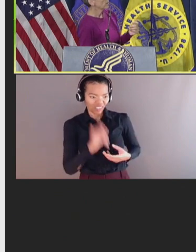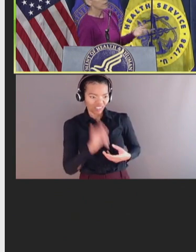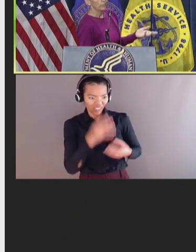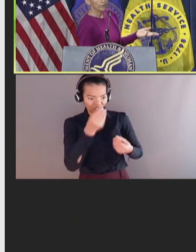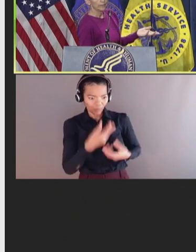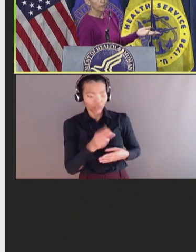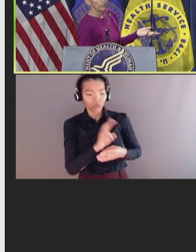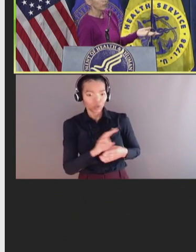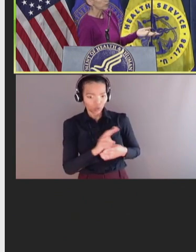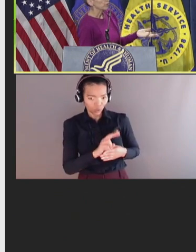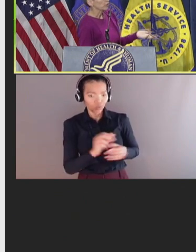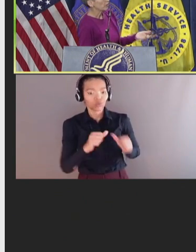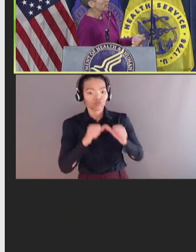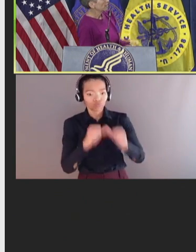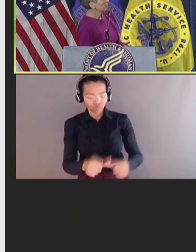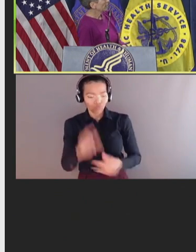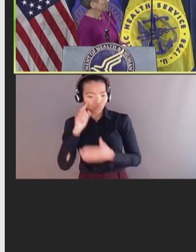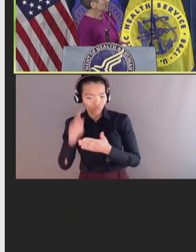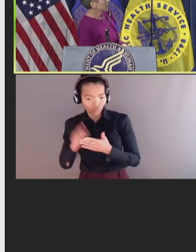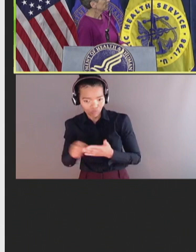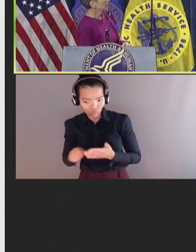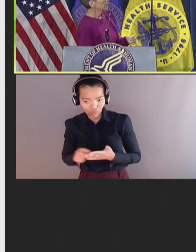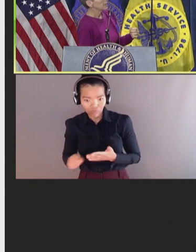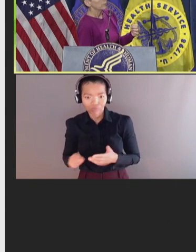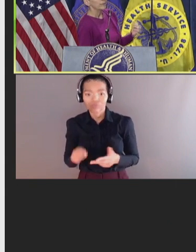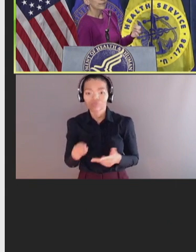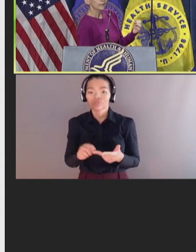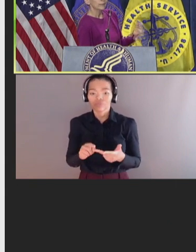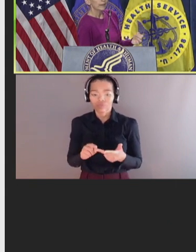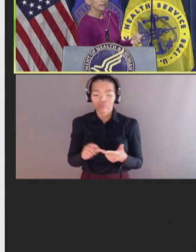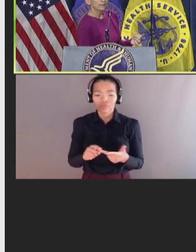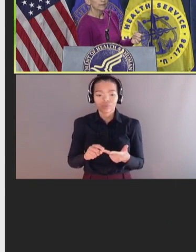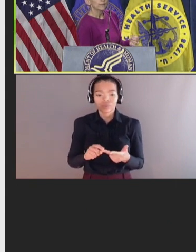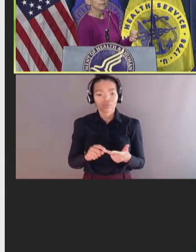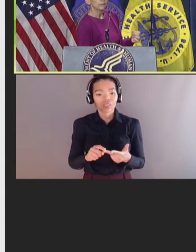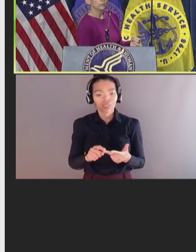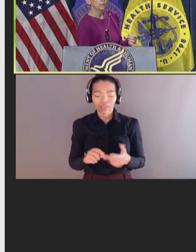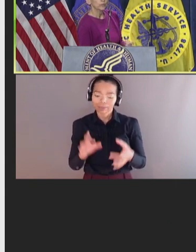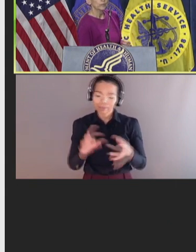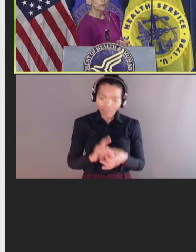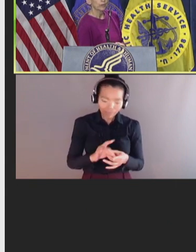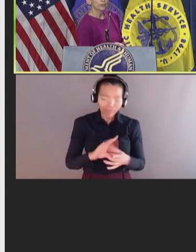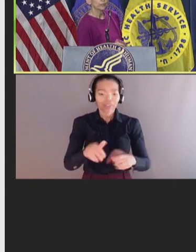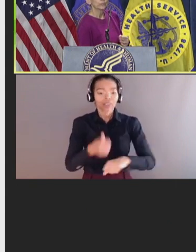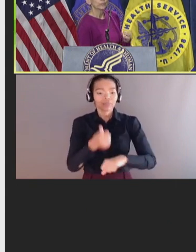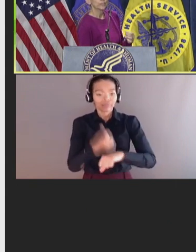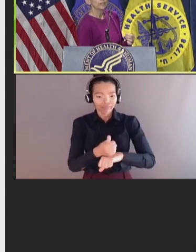Building on the resources already in place, building capacity. These community partners need